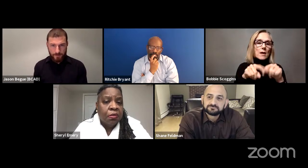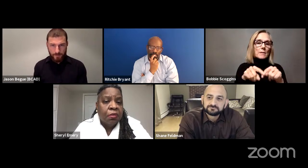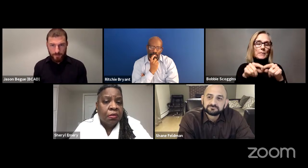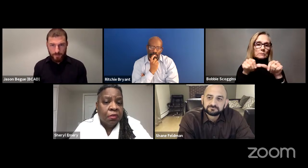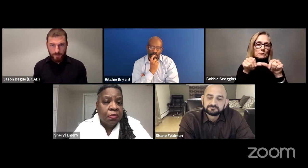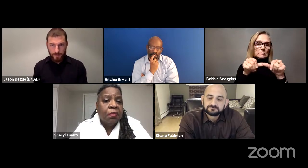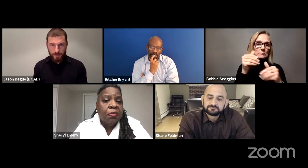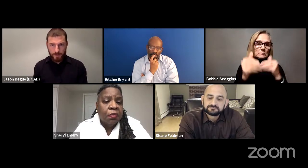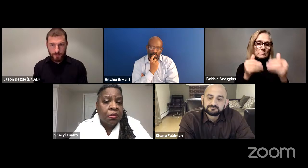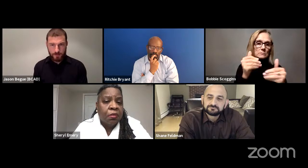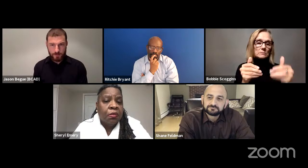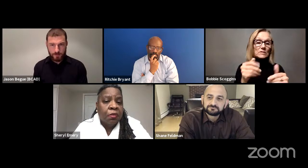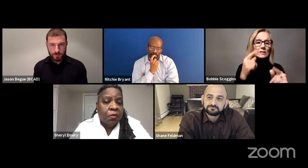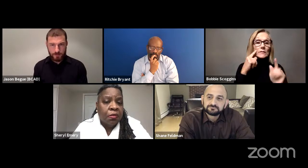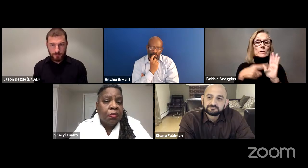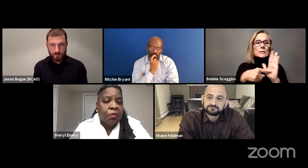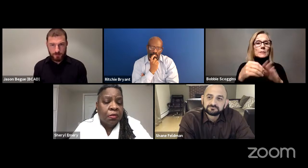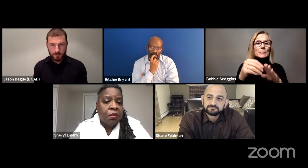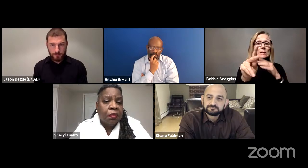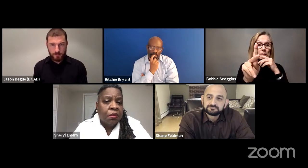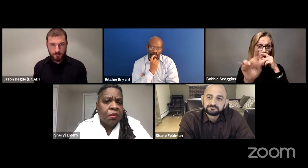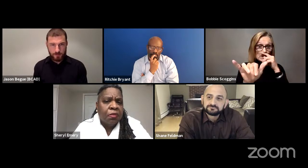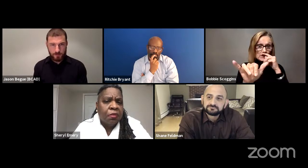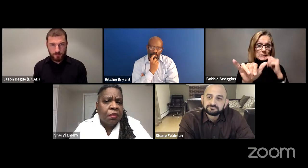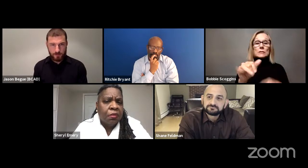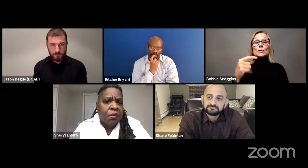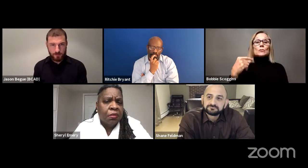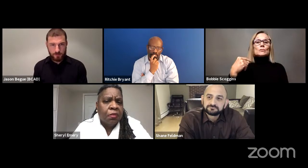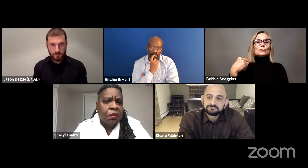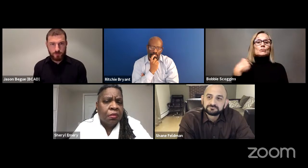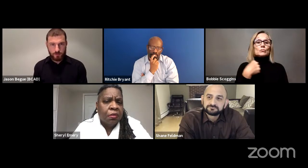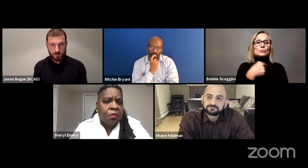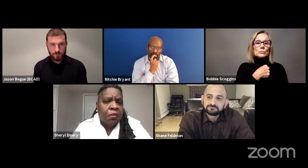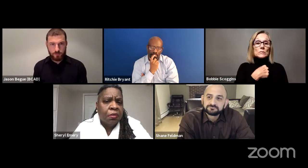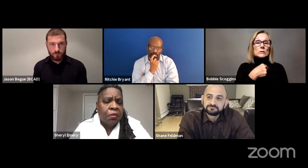validity and the reliability built into them and their process. For example, in the state